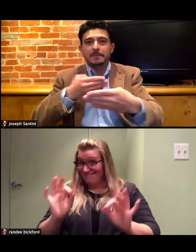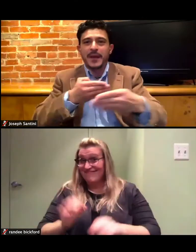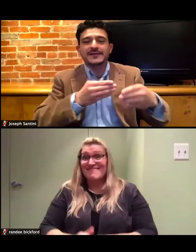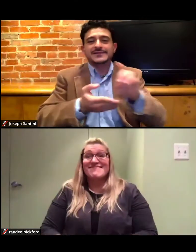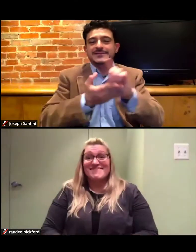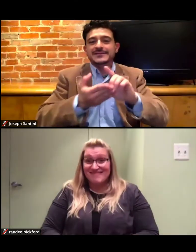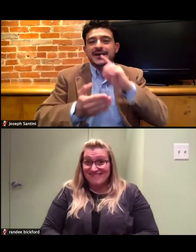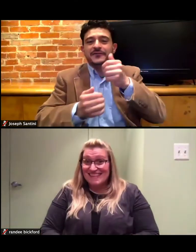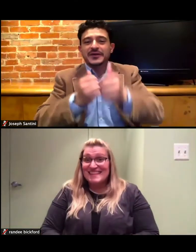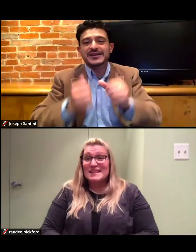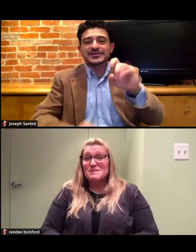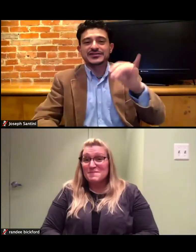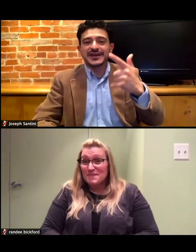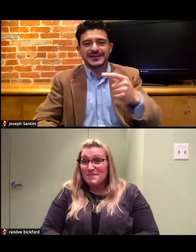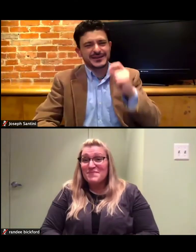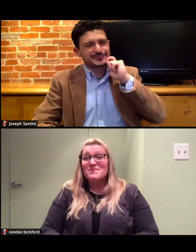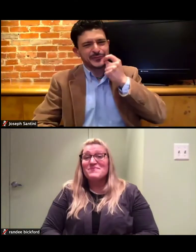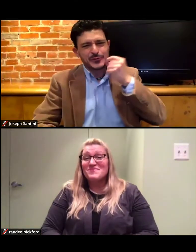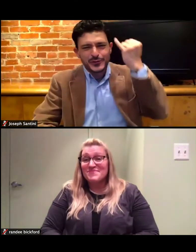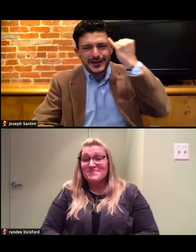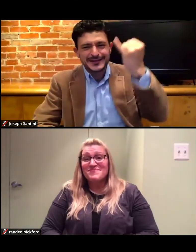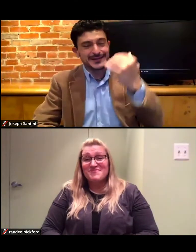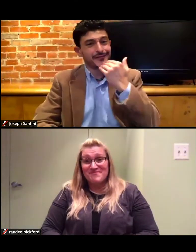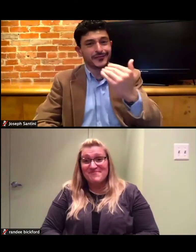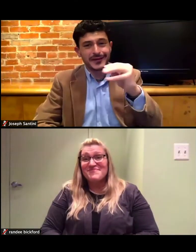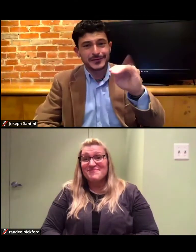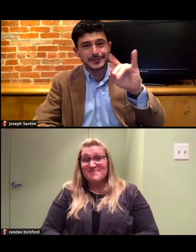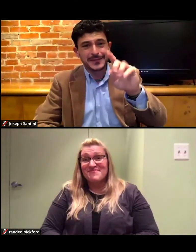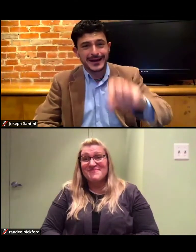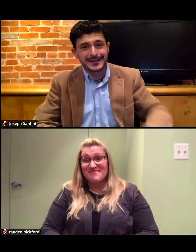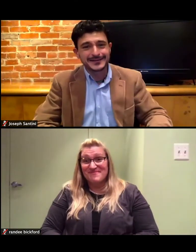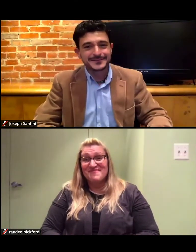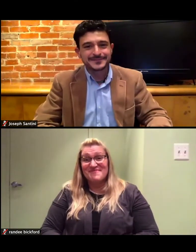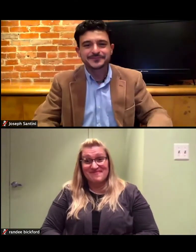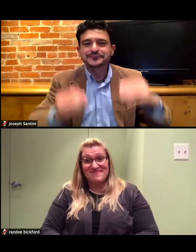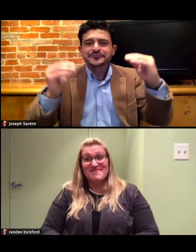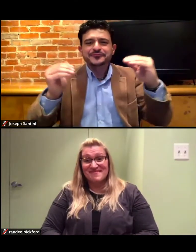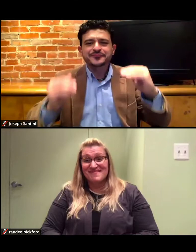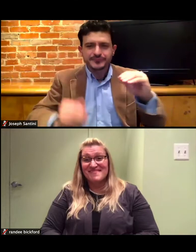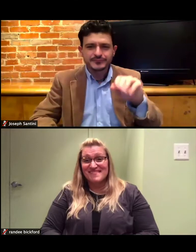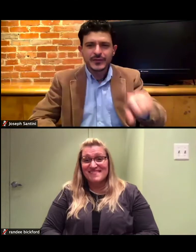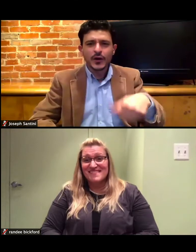So, setting up a banker store is great to have those different boxes. That's fantastic, what a cool idea. Thank you Mike.